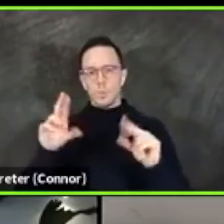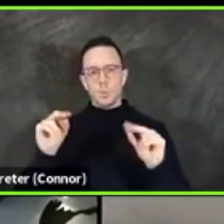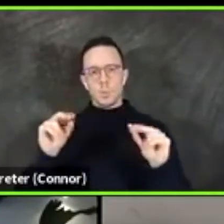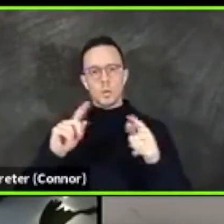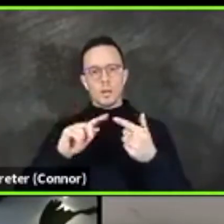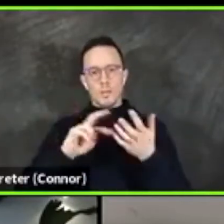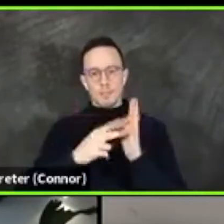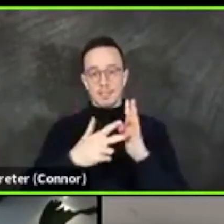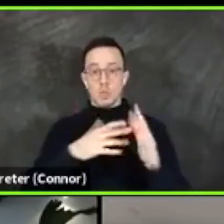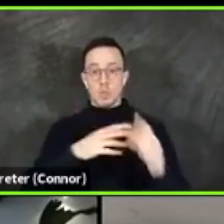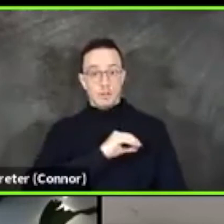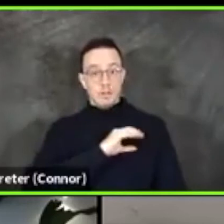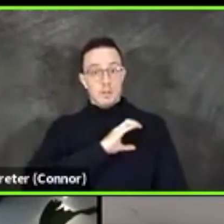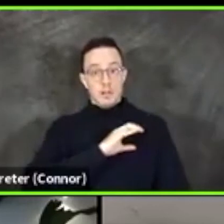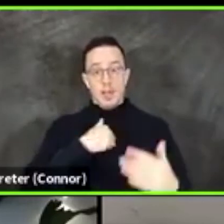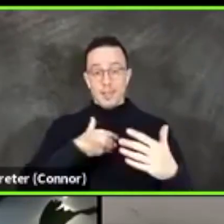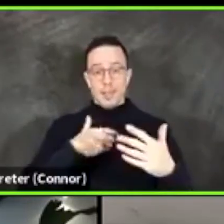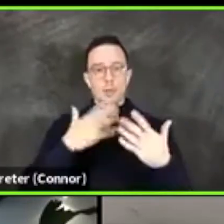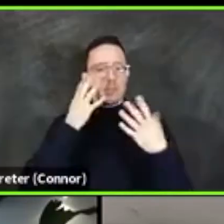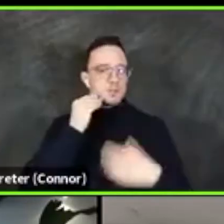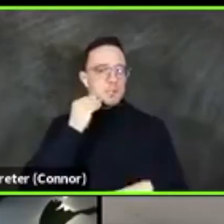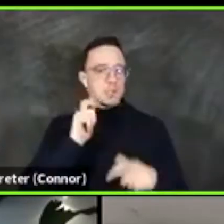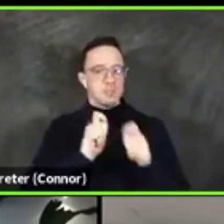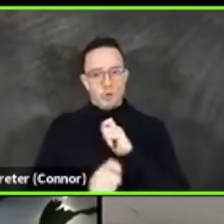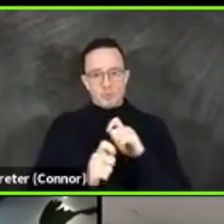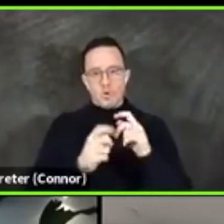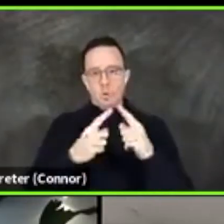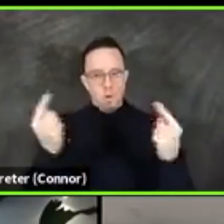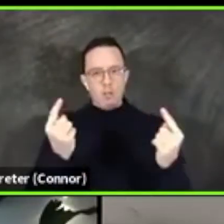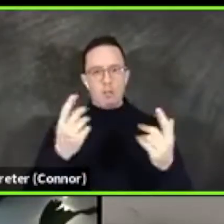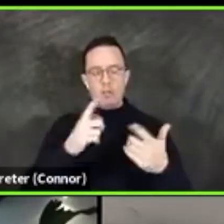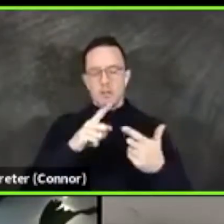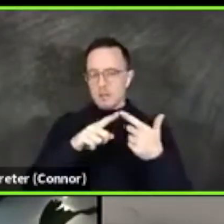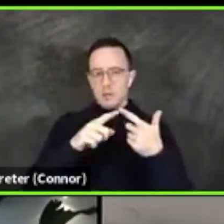WE NEED TO GO INTO THE DEEP RUPTURES, BECAUSE WE NEED TO FIGURE OUT, WHAT -- THEY'RE HOUSED